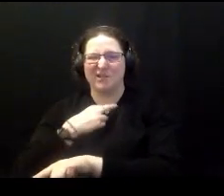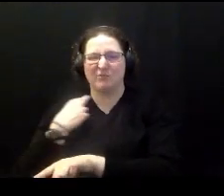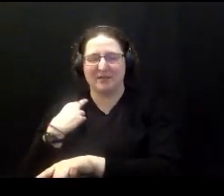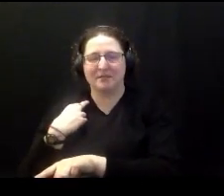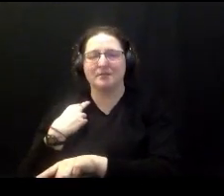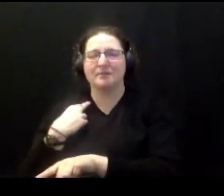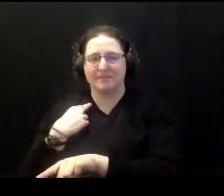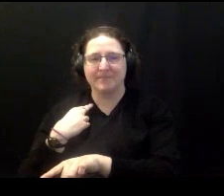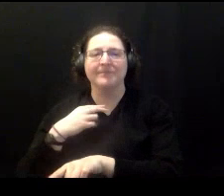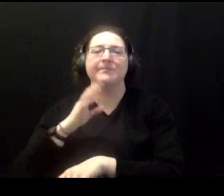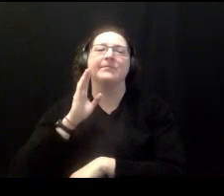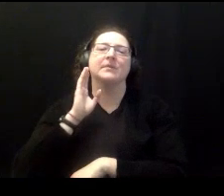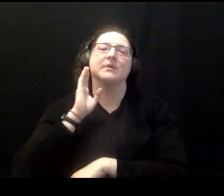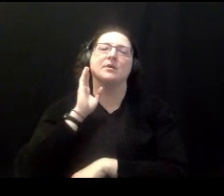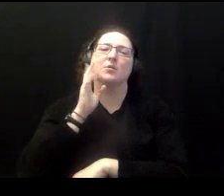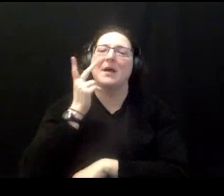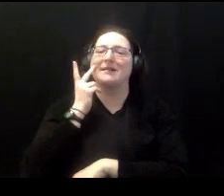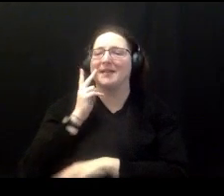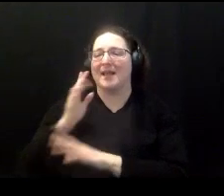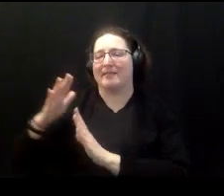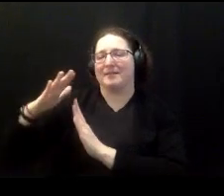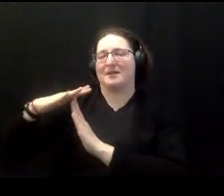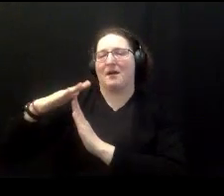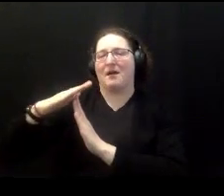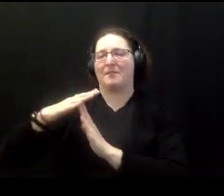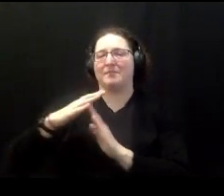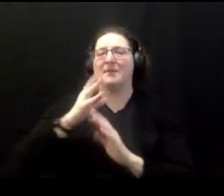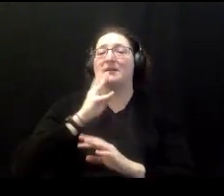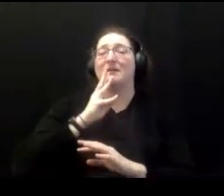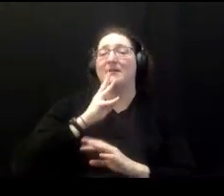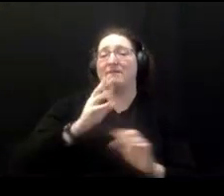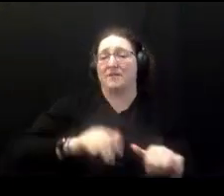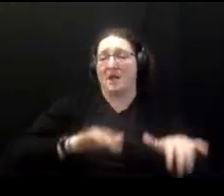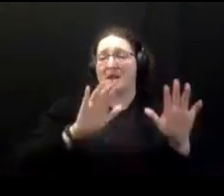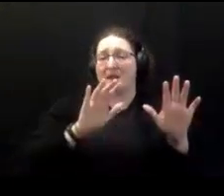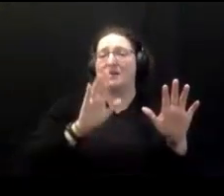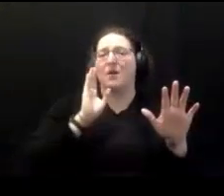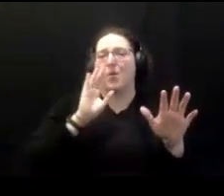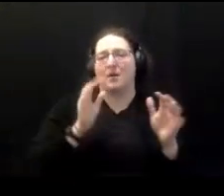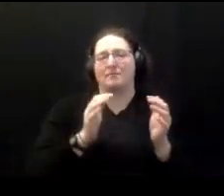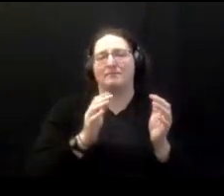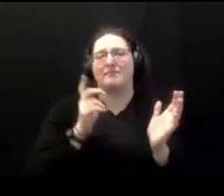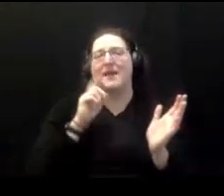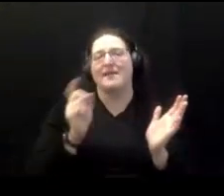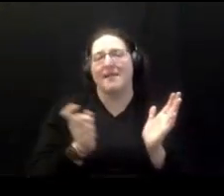You'll see up at the top "flooding," which has been identified by subject matter experts here